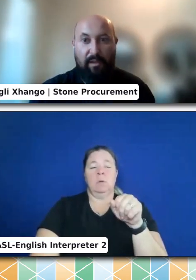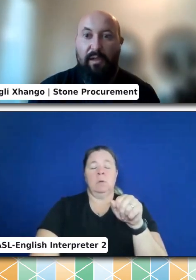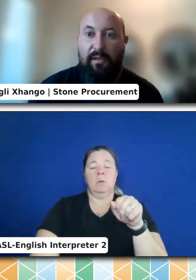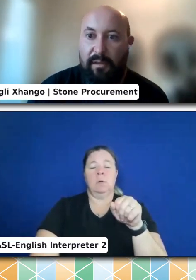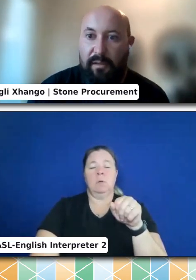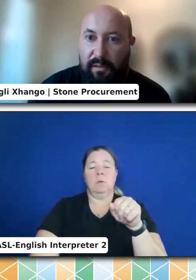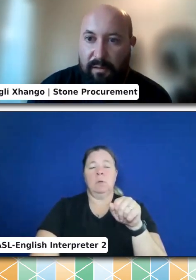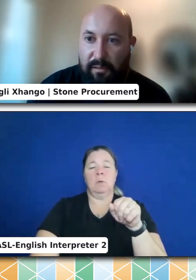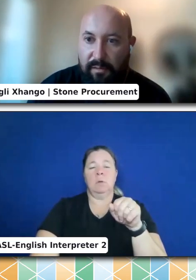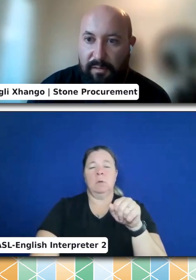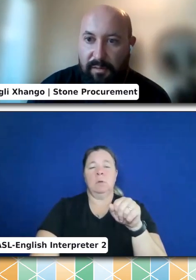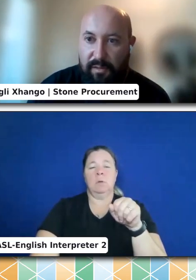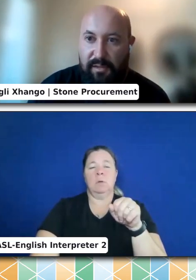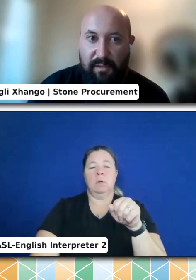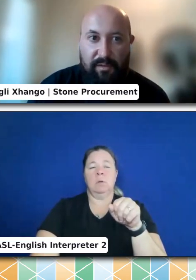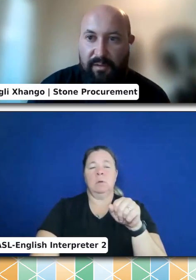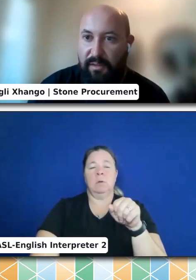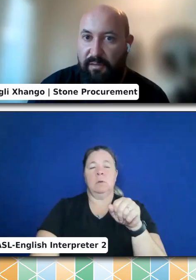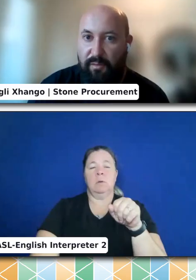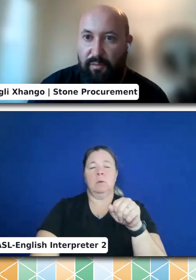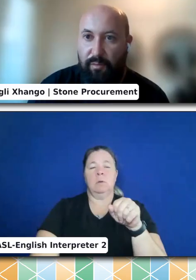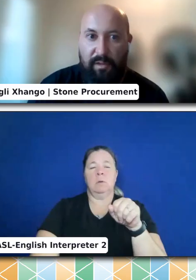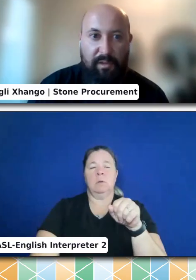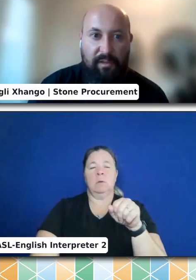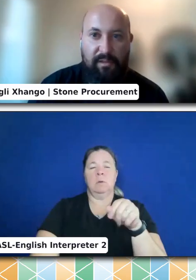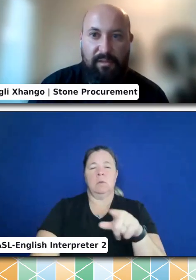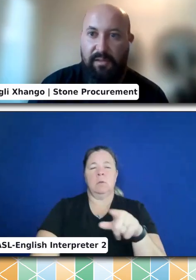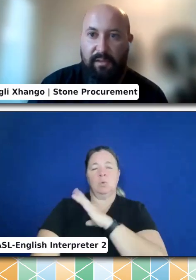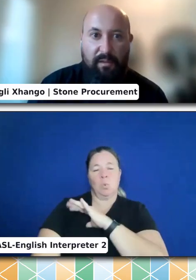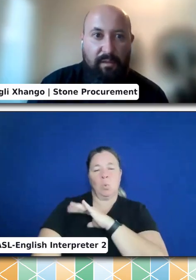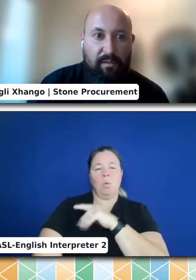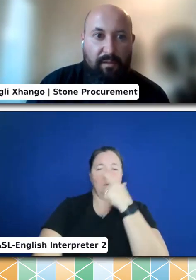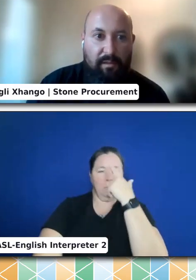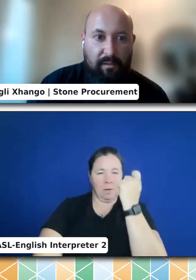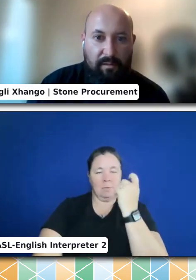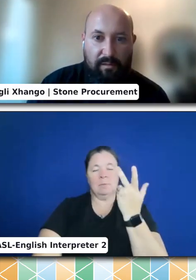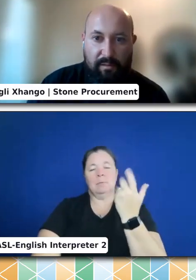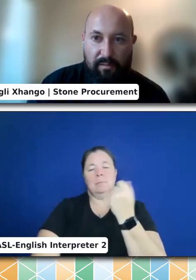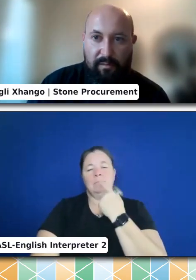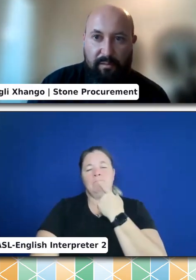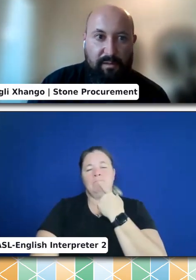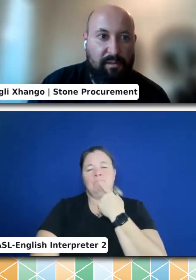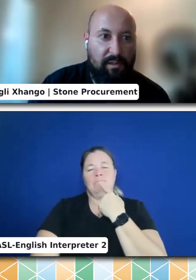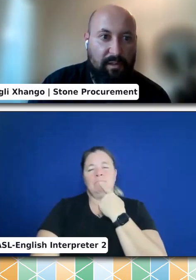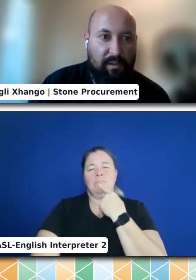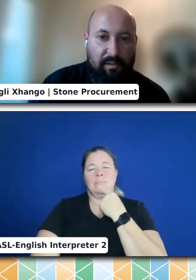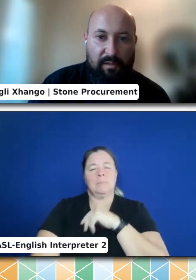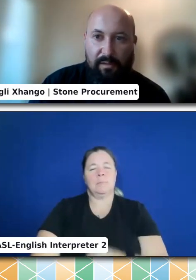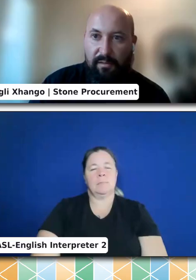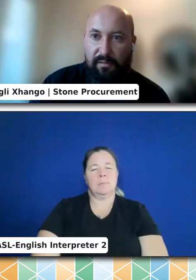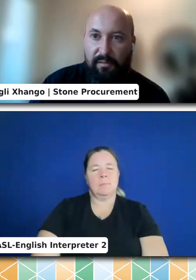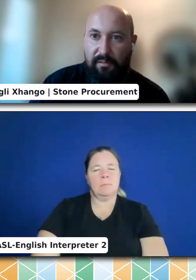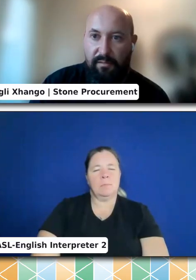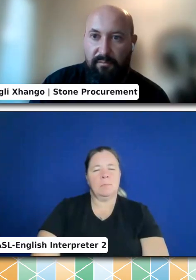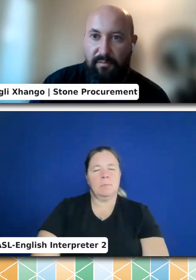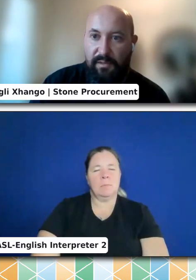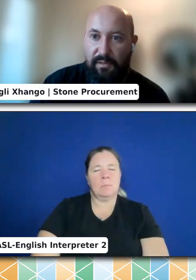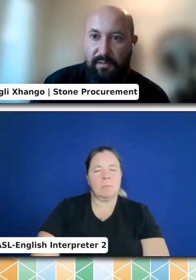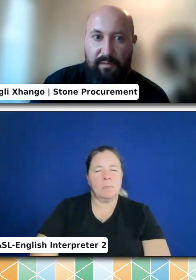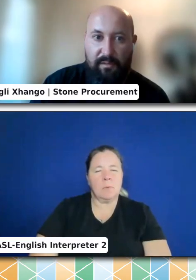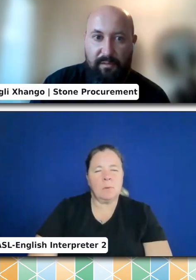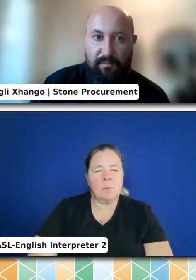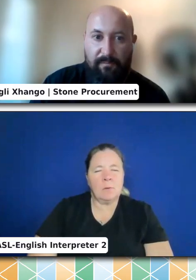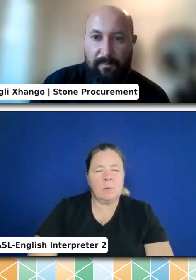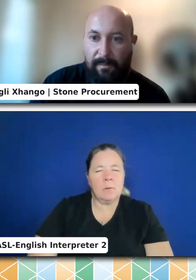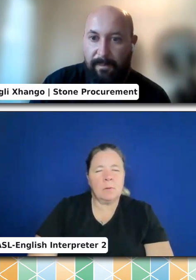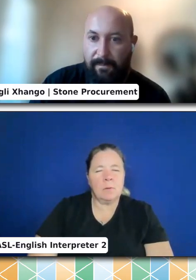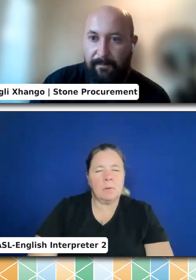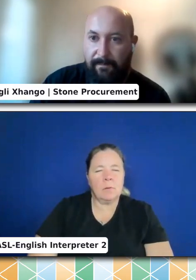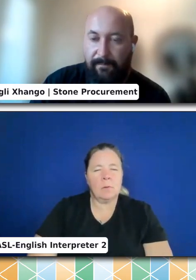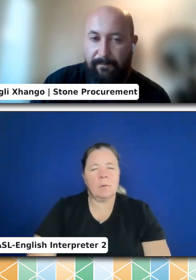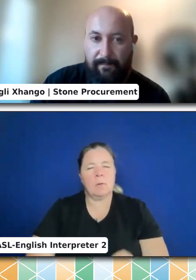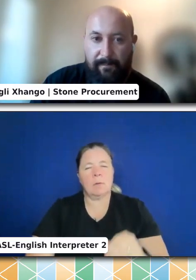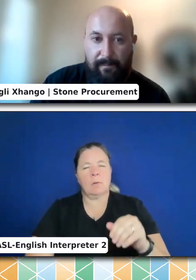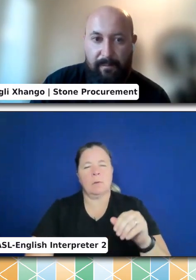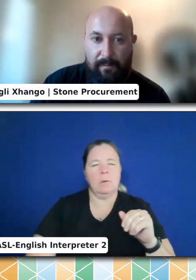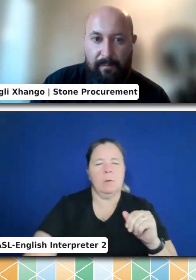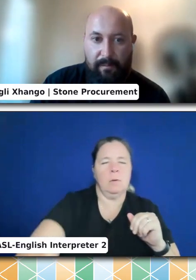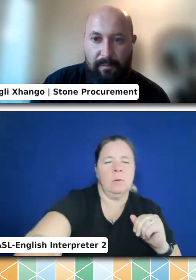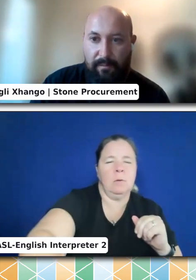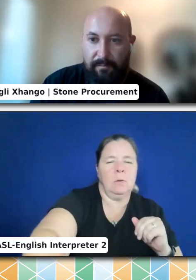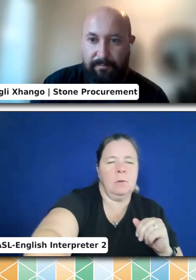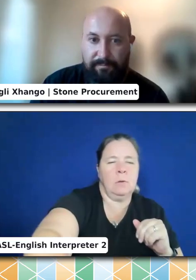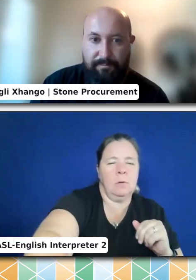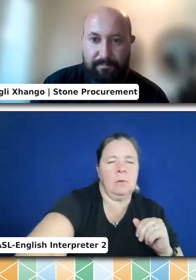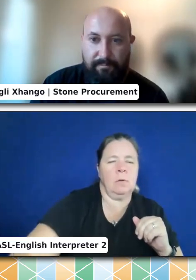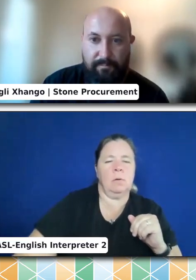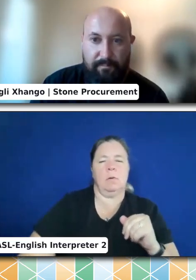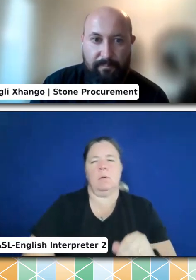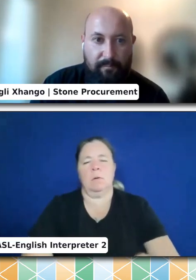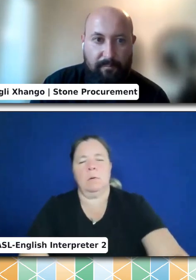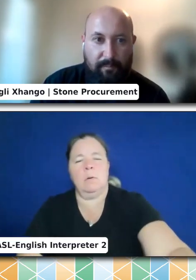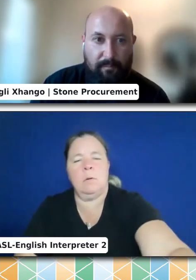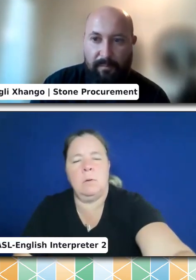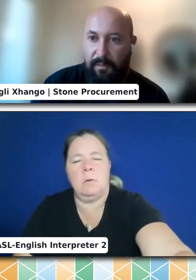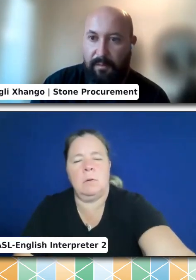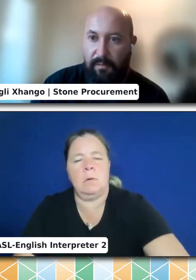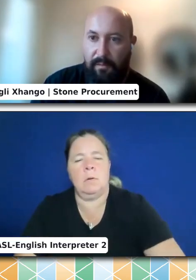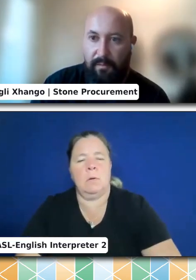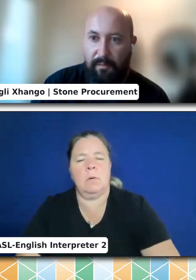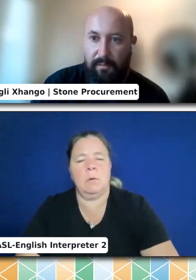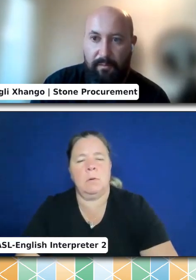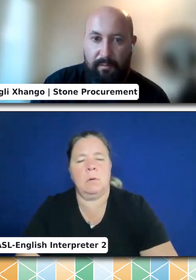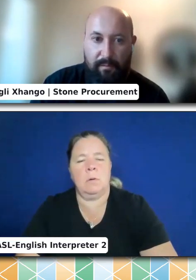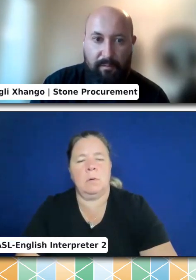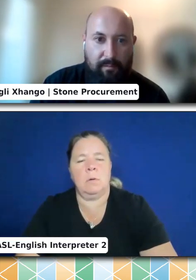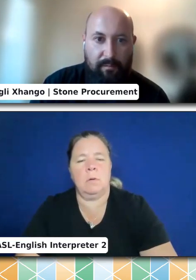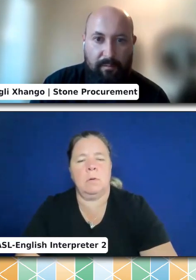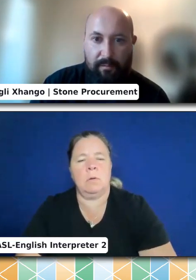Your… This is kind of cool, because…